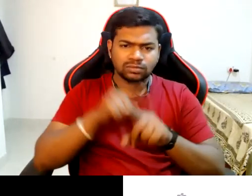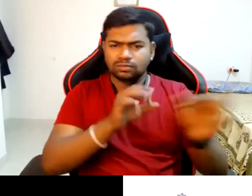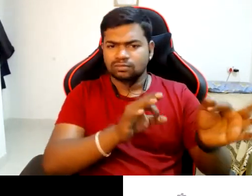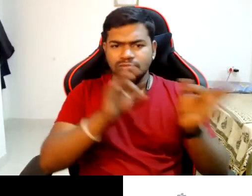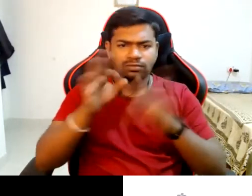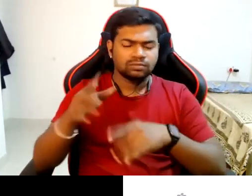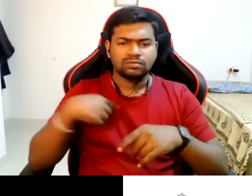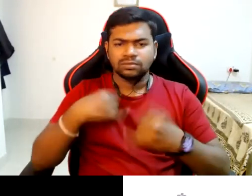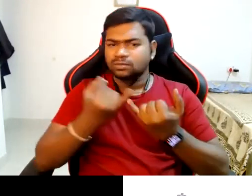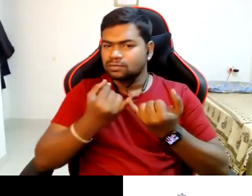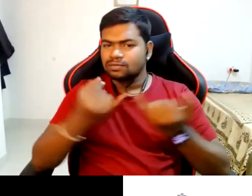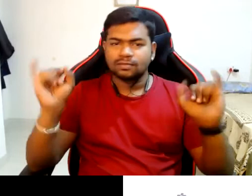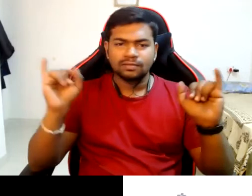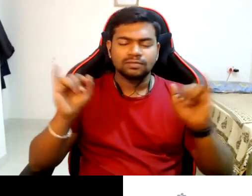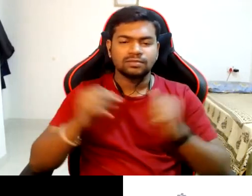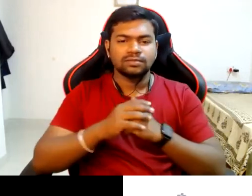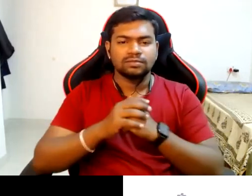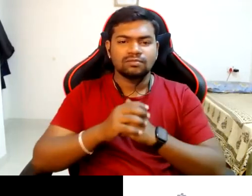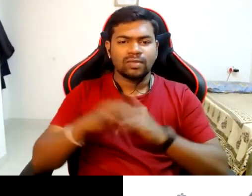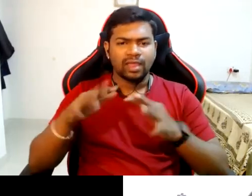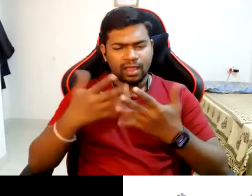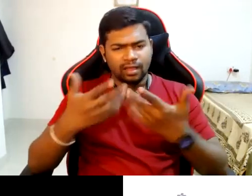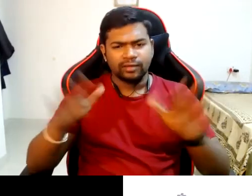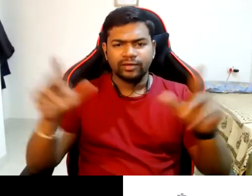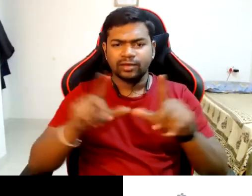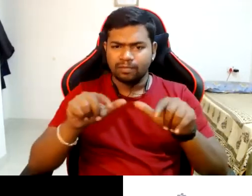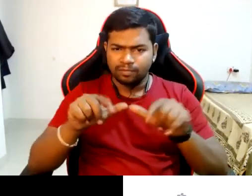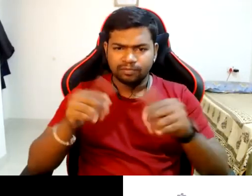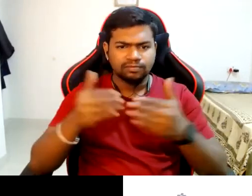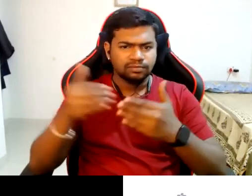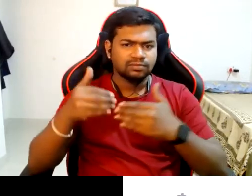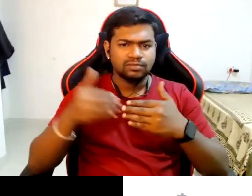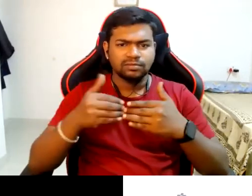like attending the meeting. So whatever Shakul is speaking I'm reading the